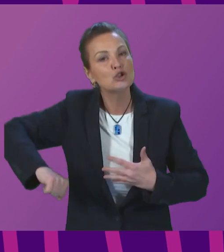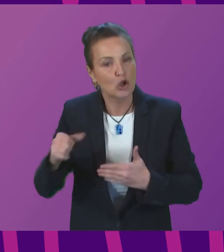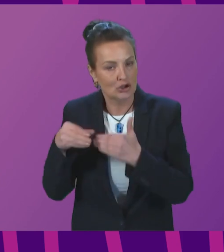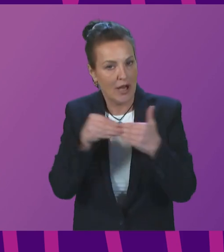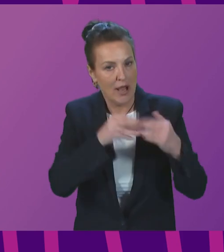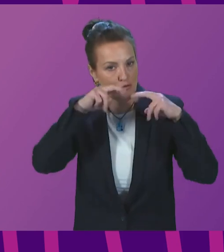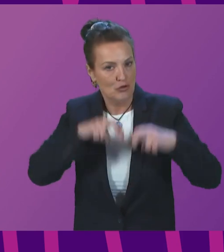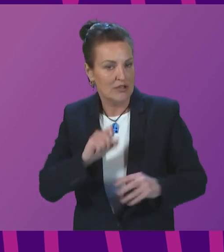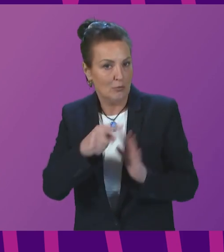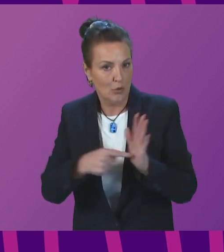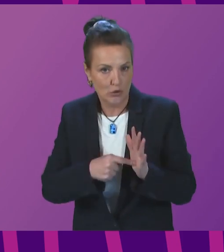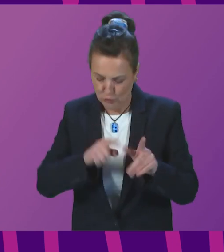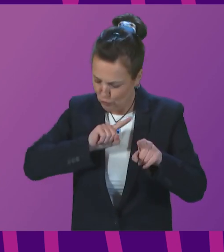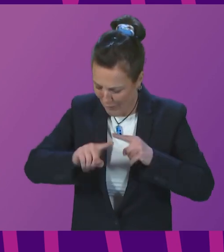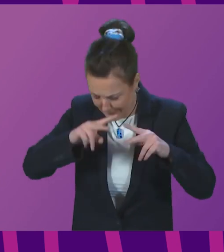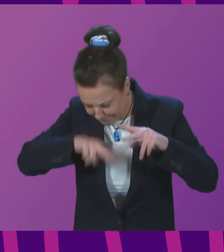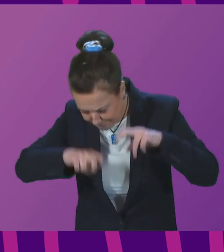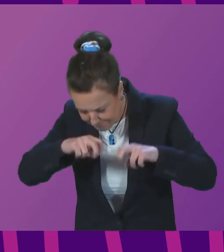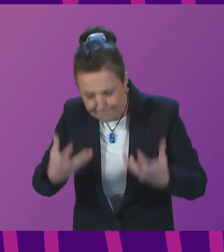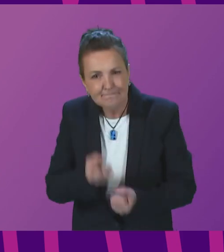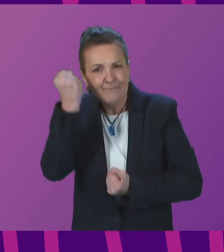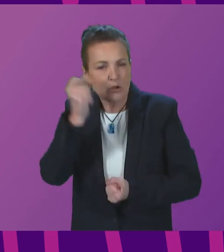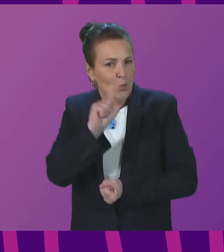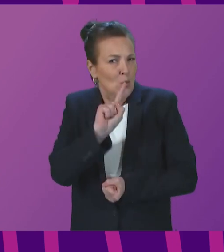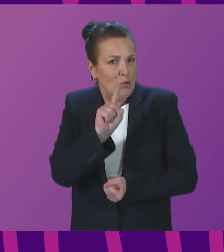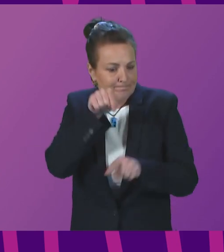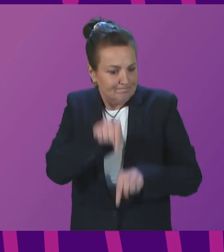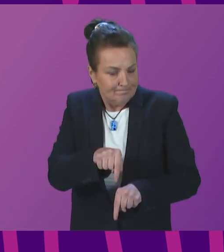us to continue to develop our understanding of long Covid and ensure that services develop